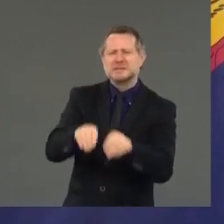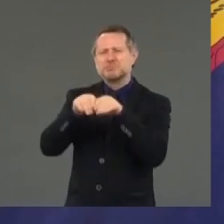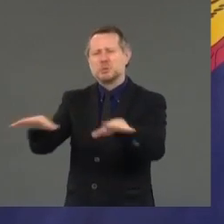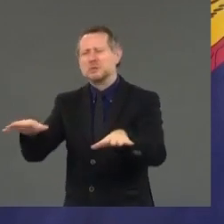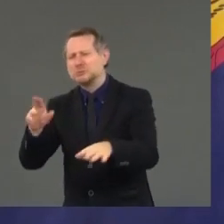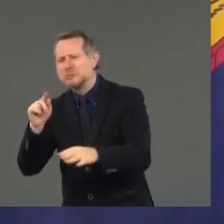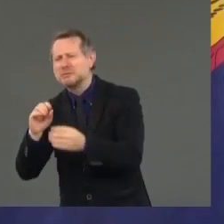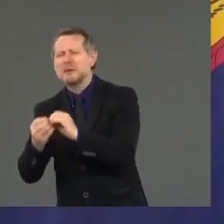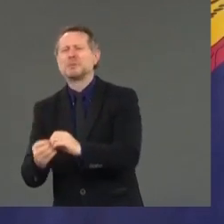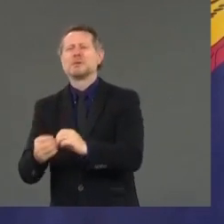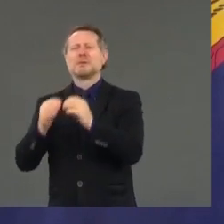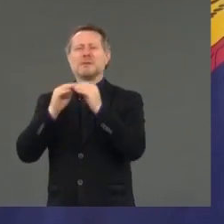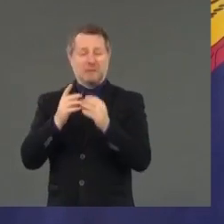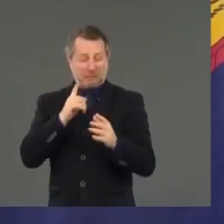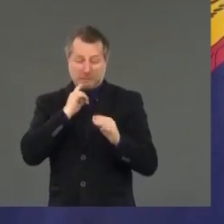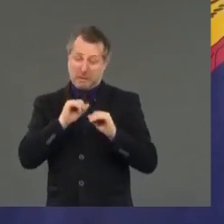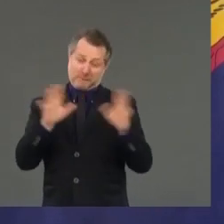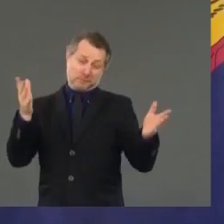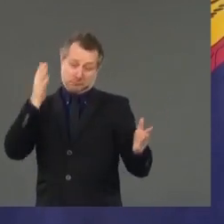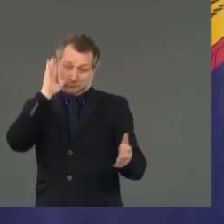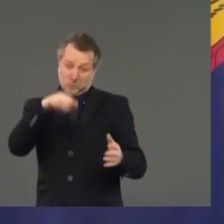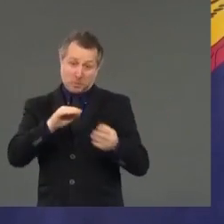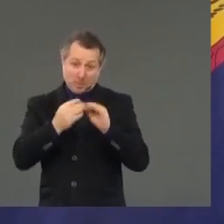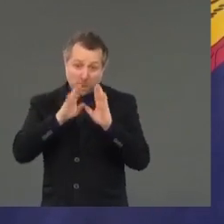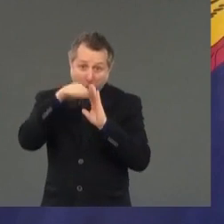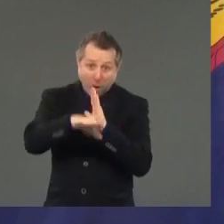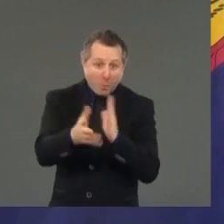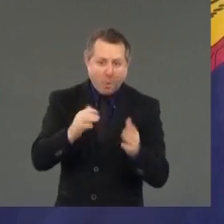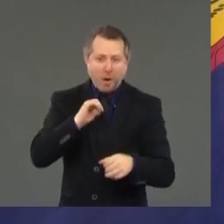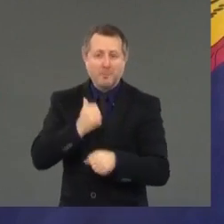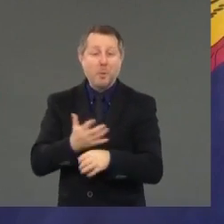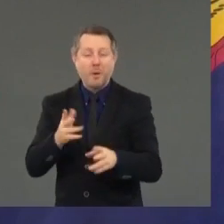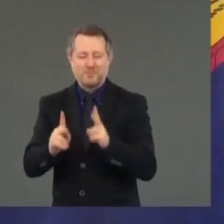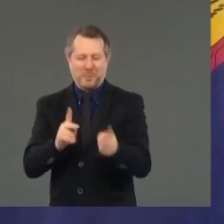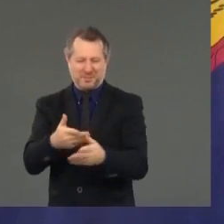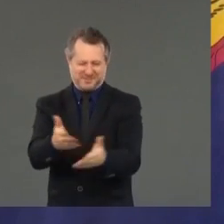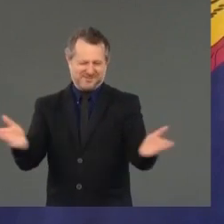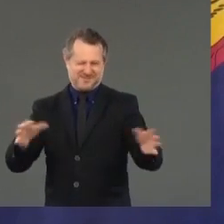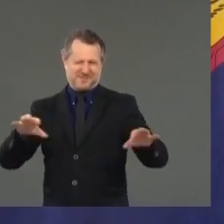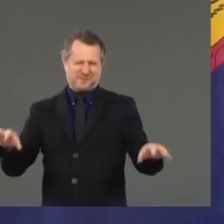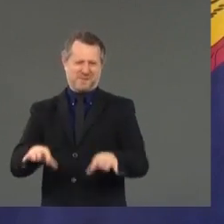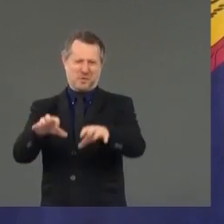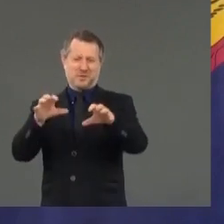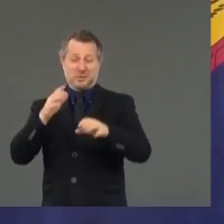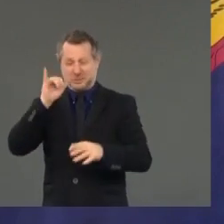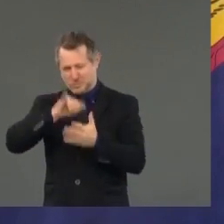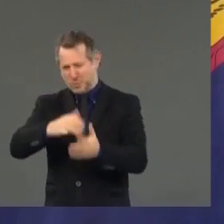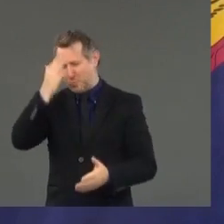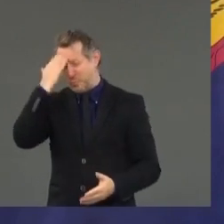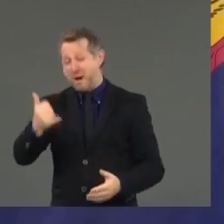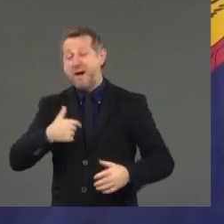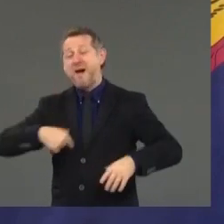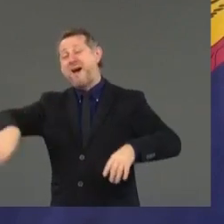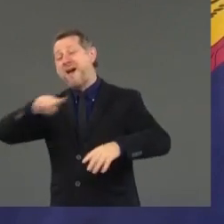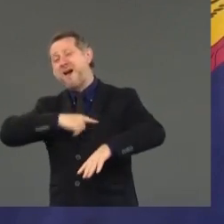SEVEN CRITERIA THAT MEASURE THE INFECTION RATE AND THE SPREAD,